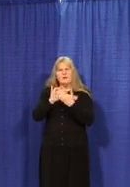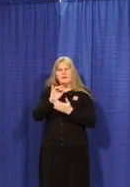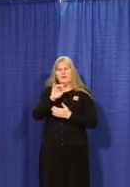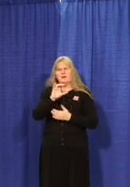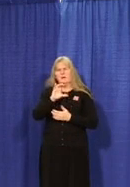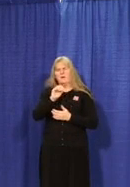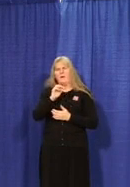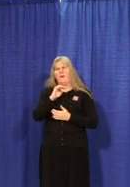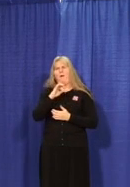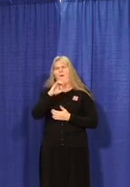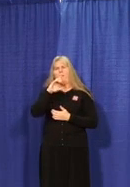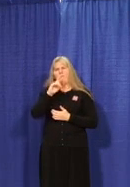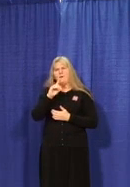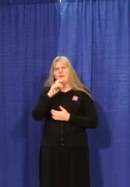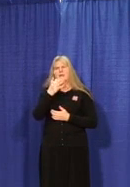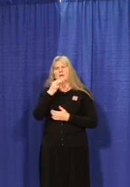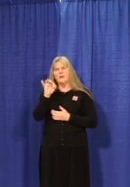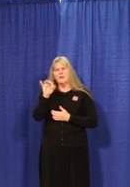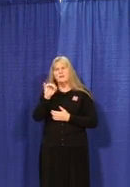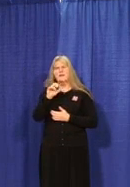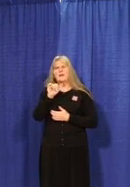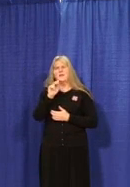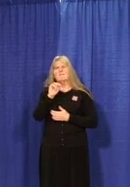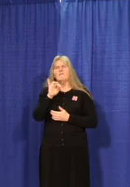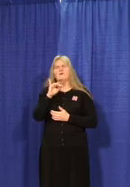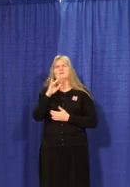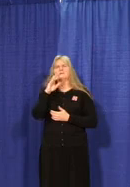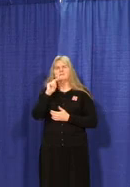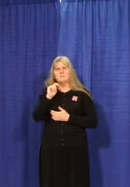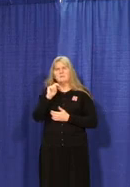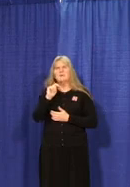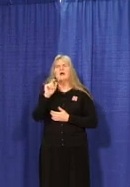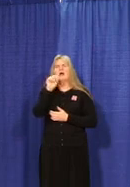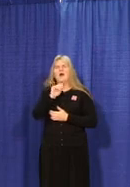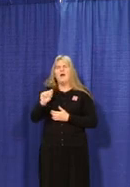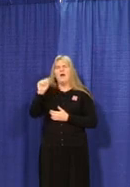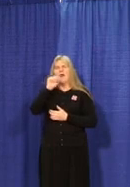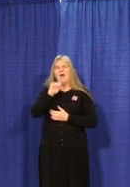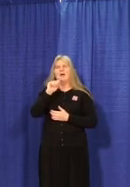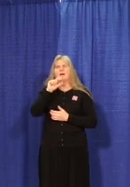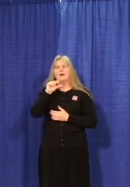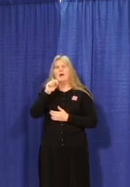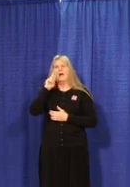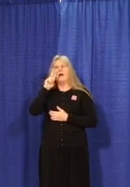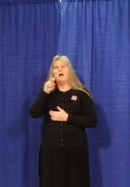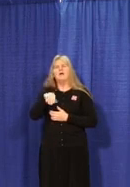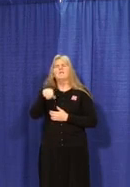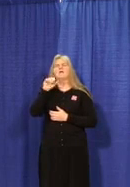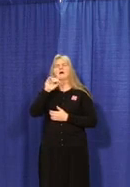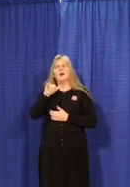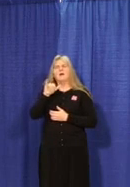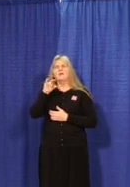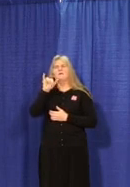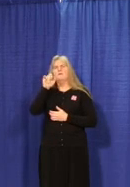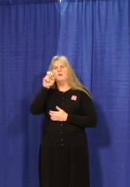covid19enforcement@gov.yk.ca.